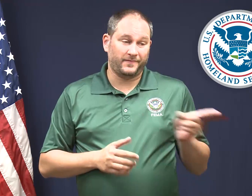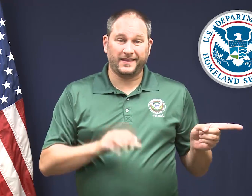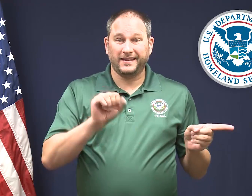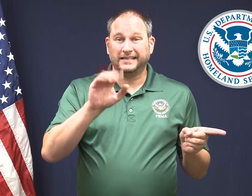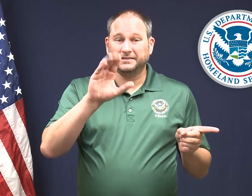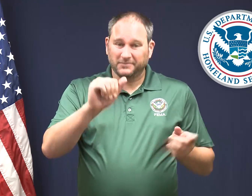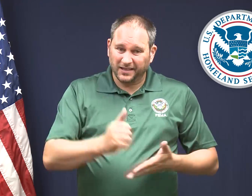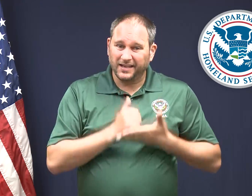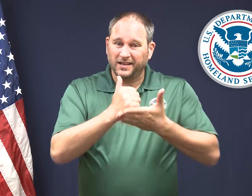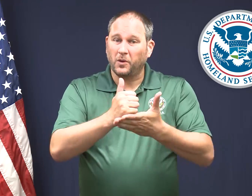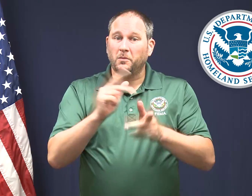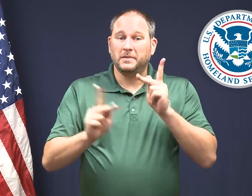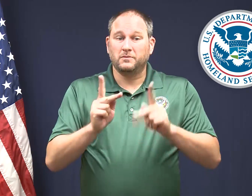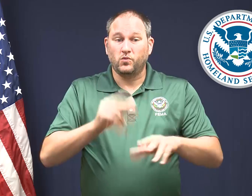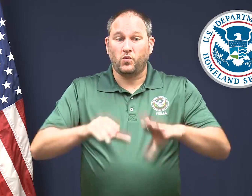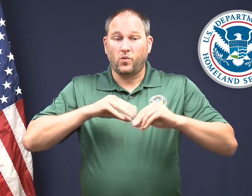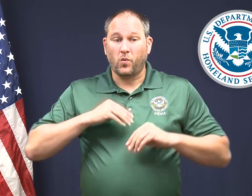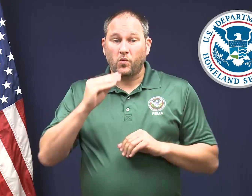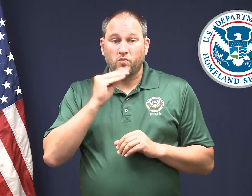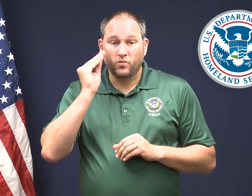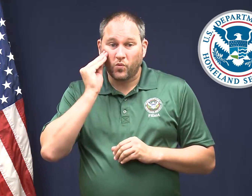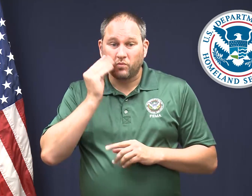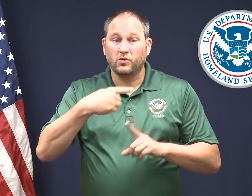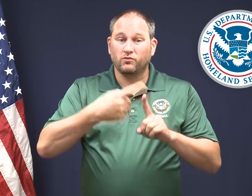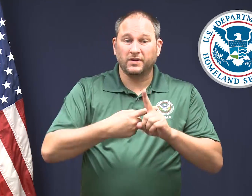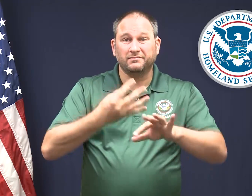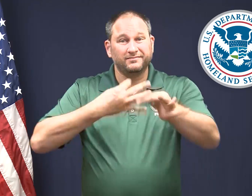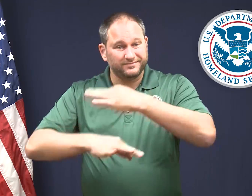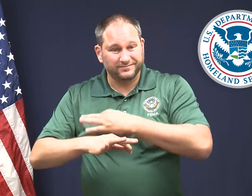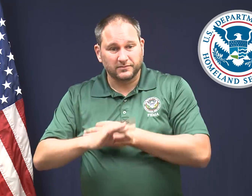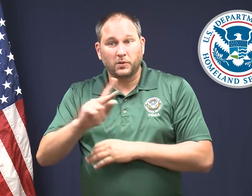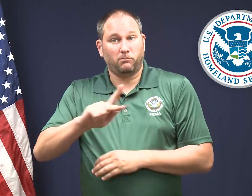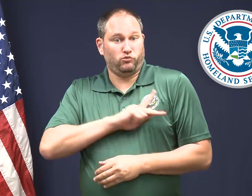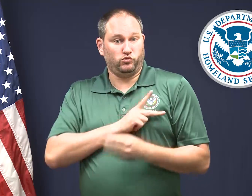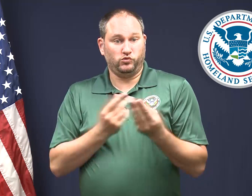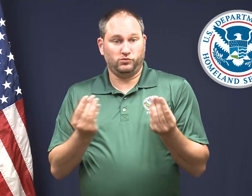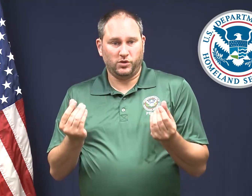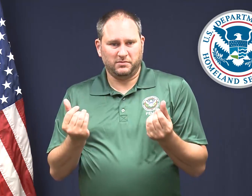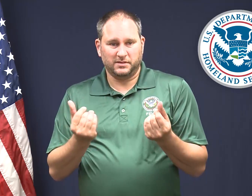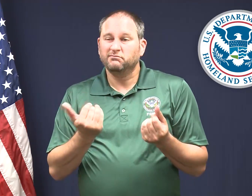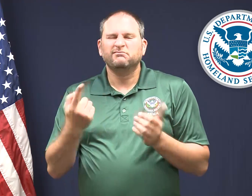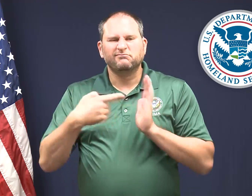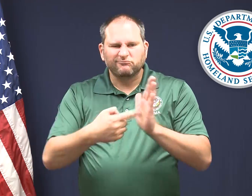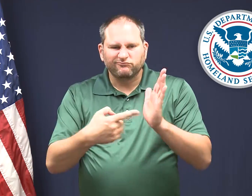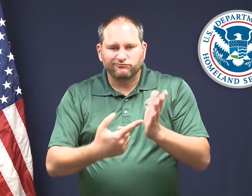SBA may be able to help homeowners and renters replace important personal items such as